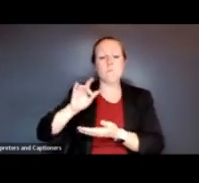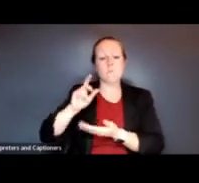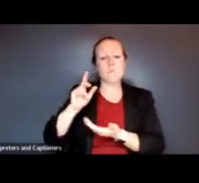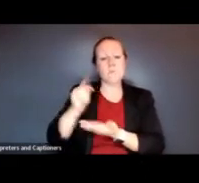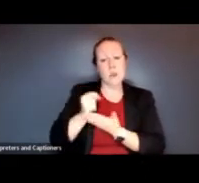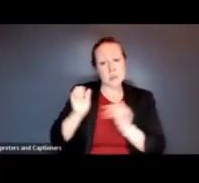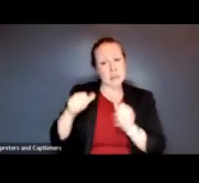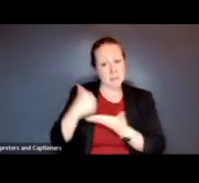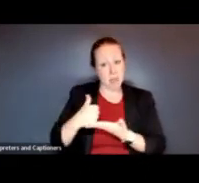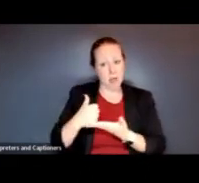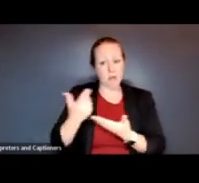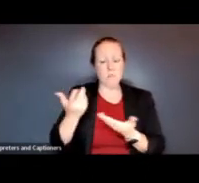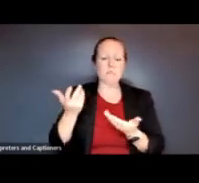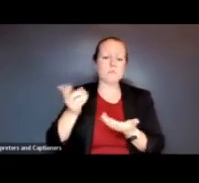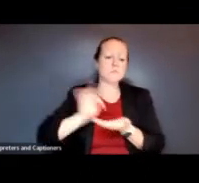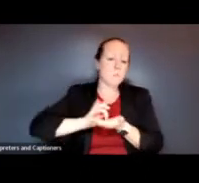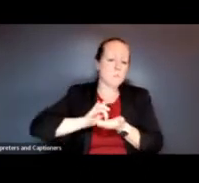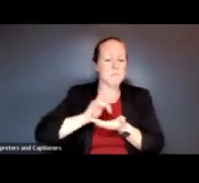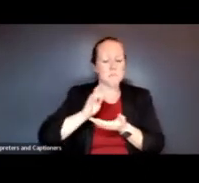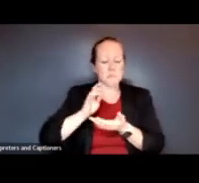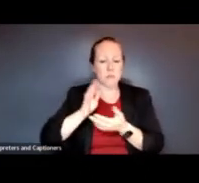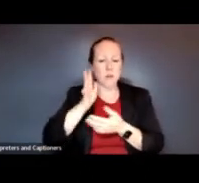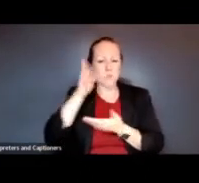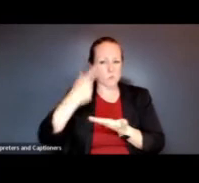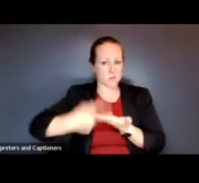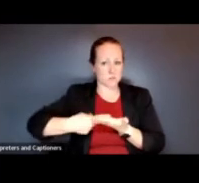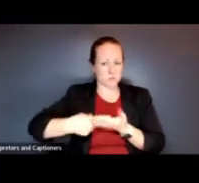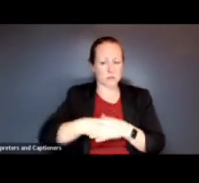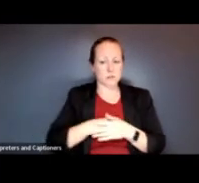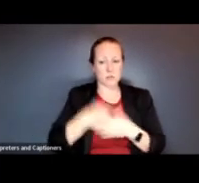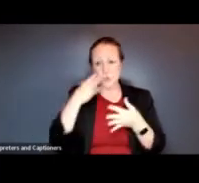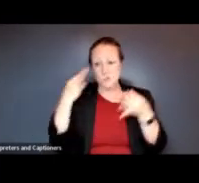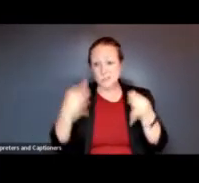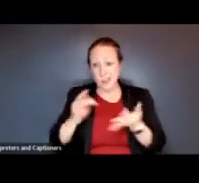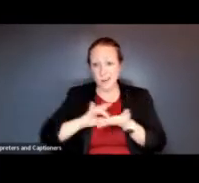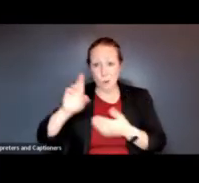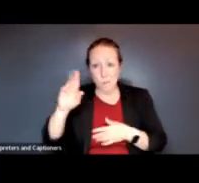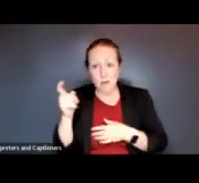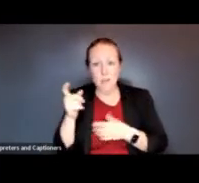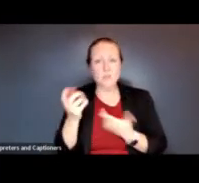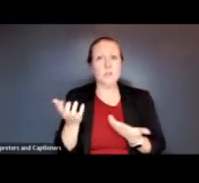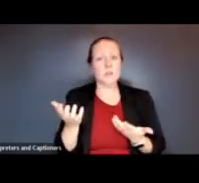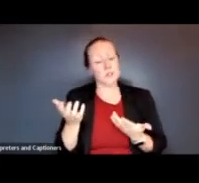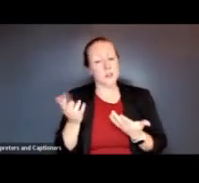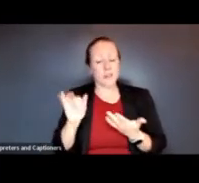medications, and we'll talk a little bit about that, to decide about medications. And this is sort of where the difficult, you know, sort of the difficult part